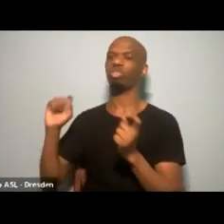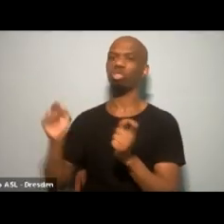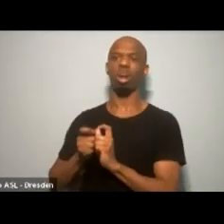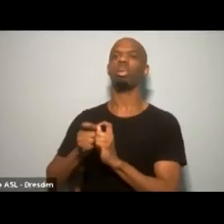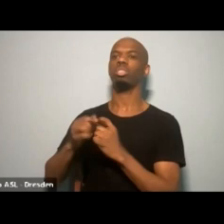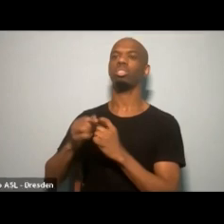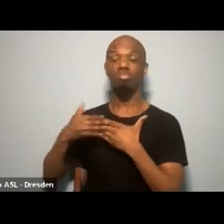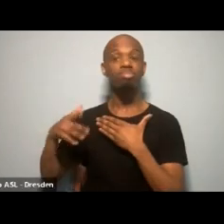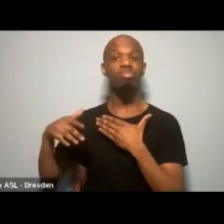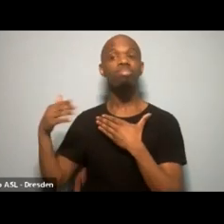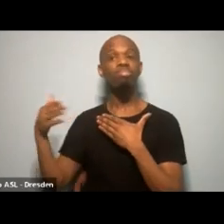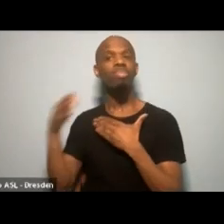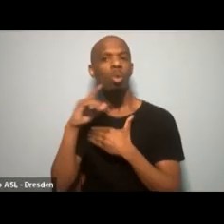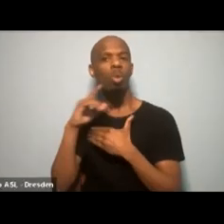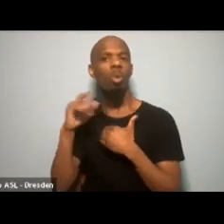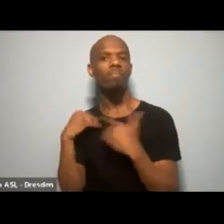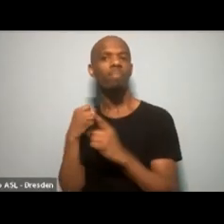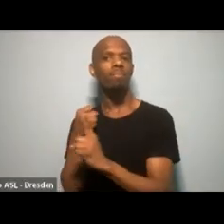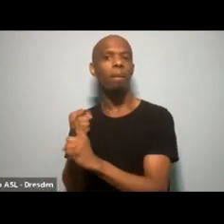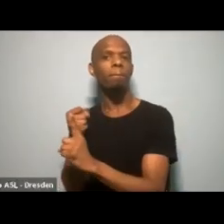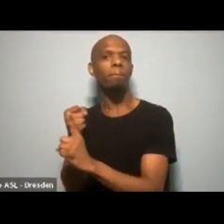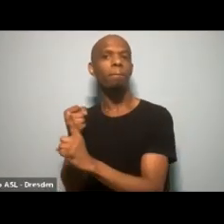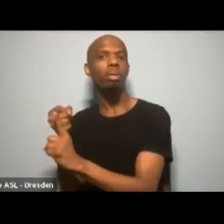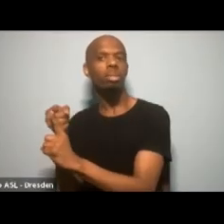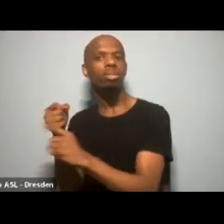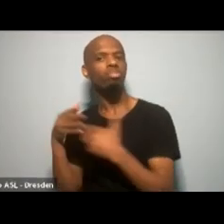but I think it'll happen. Thank you so much.